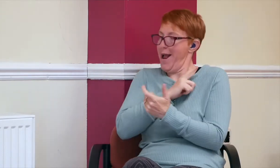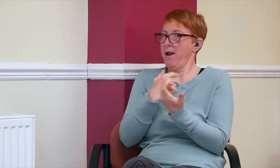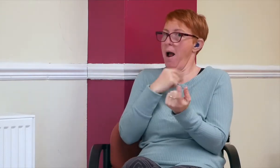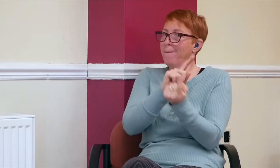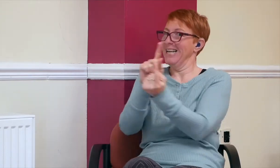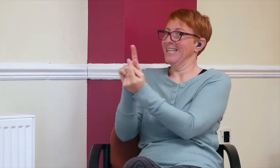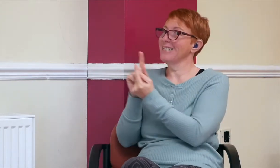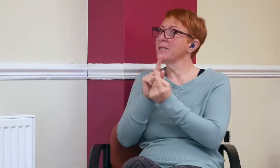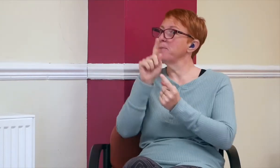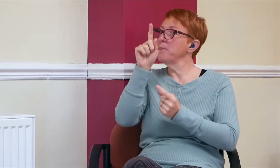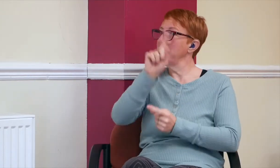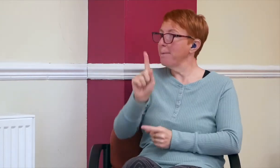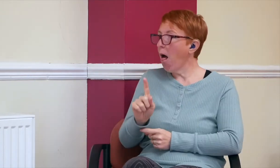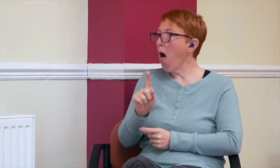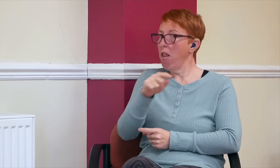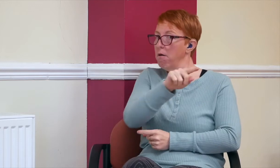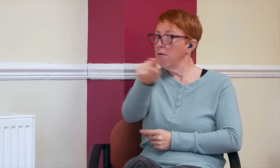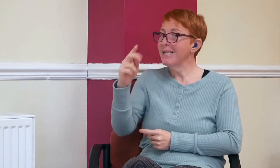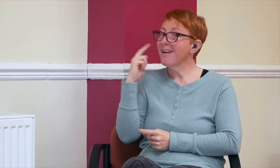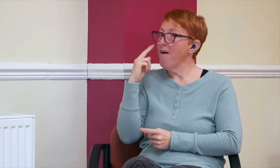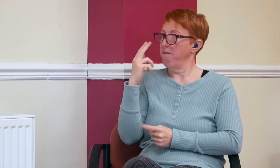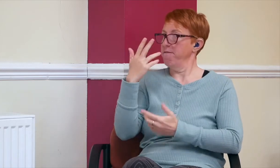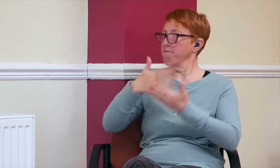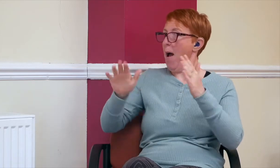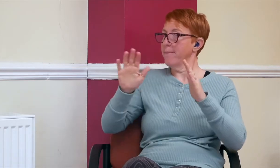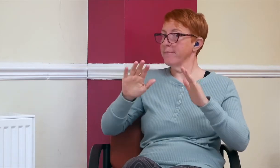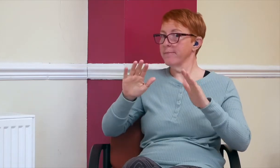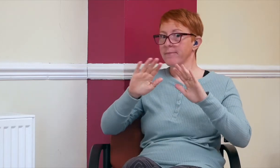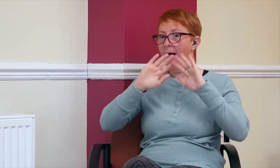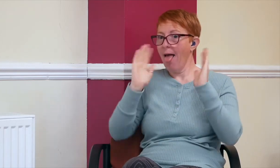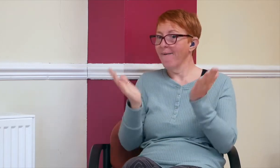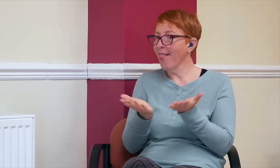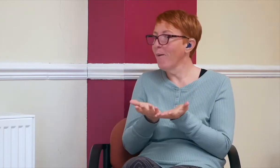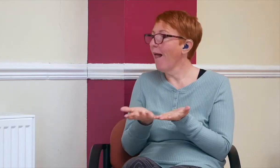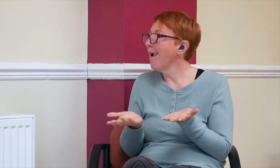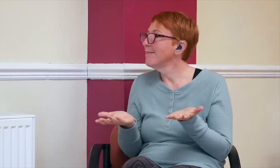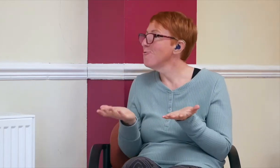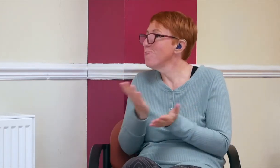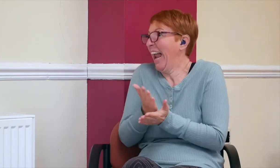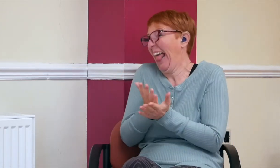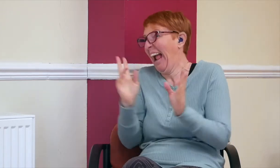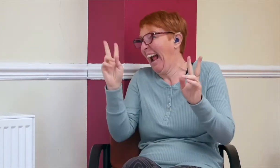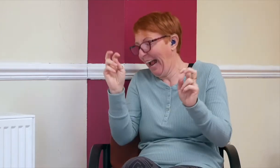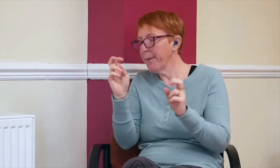because I met other deaf people, from a 'different world' really!